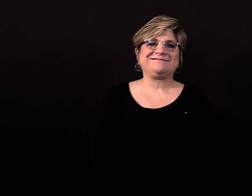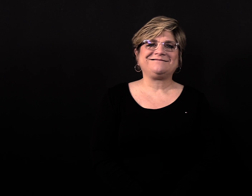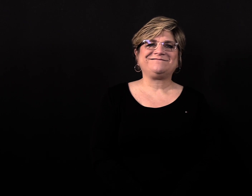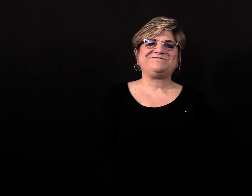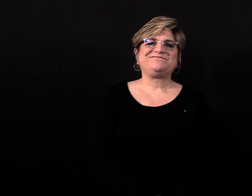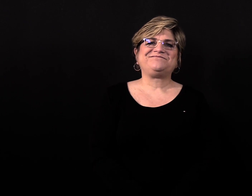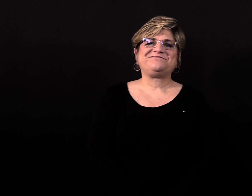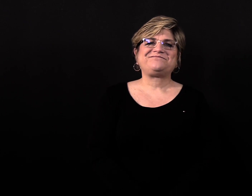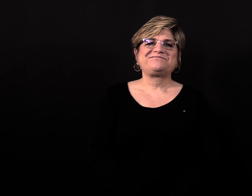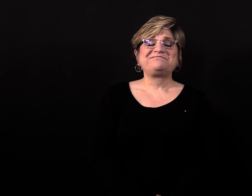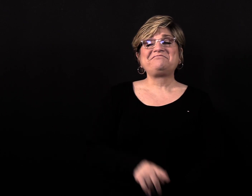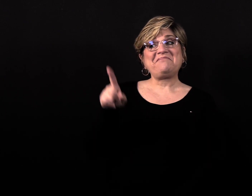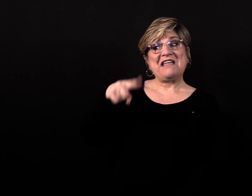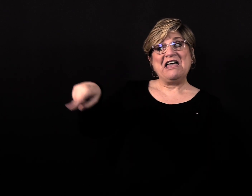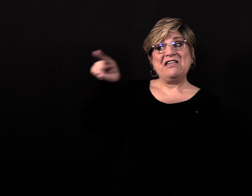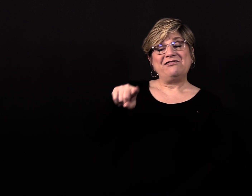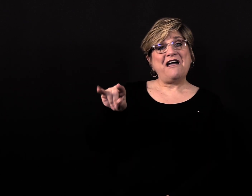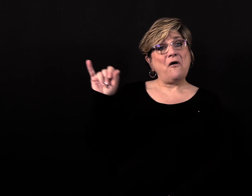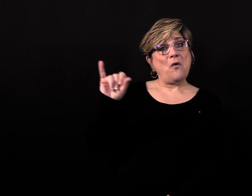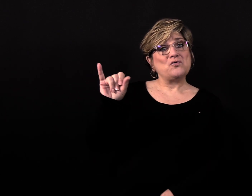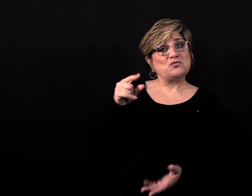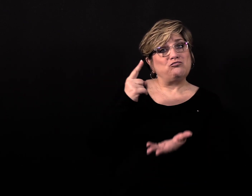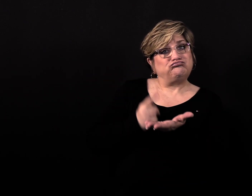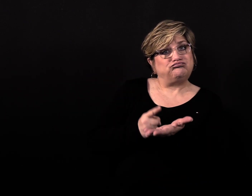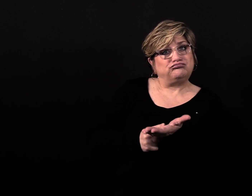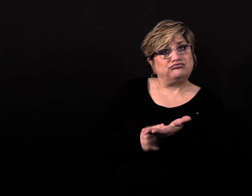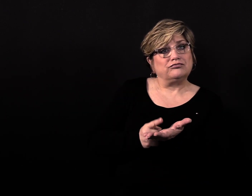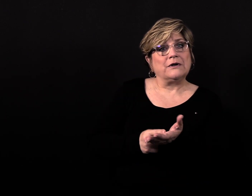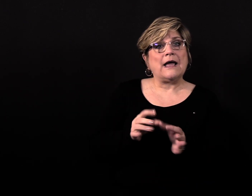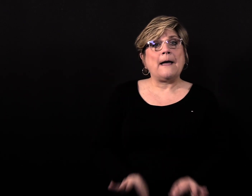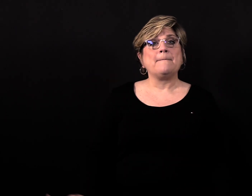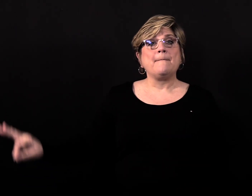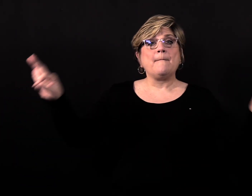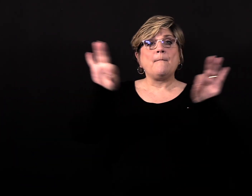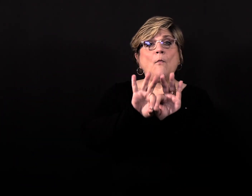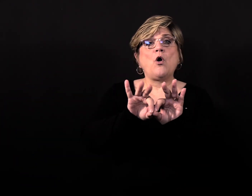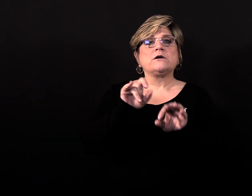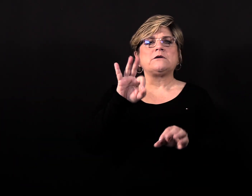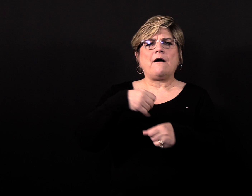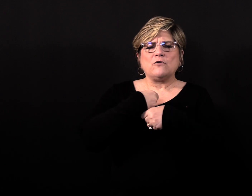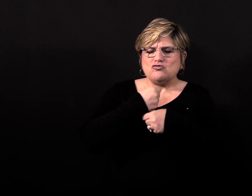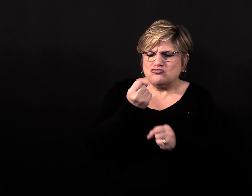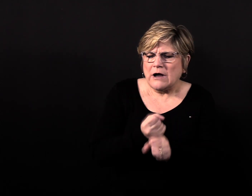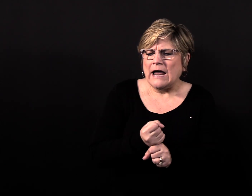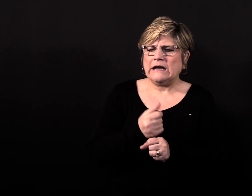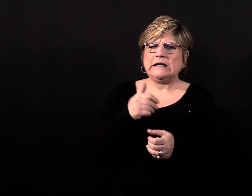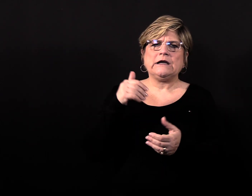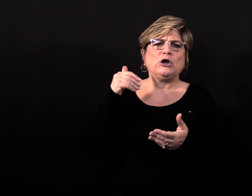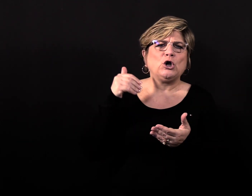They also discuss the importance of creating new